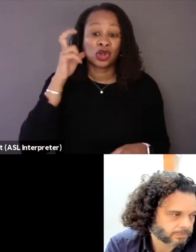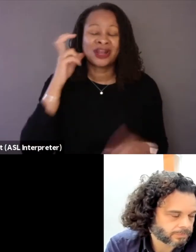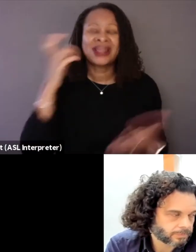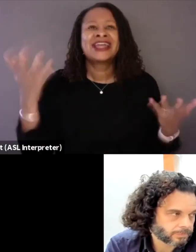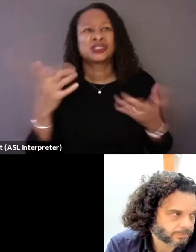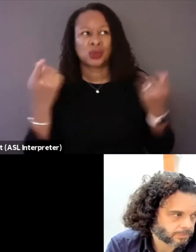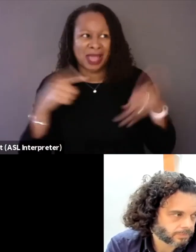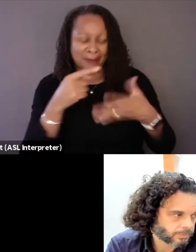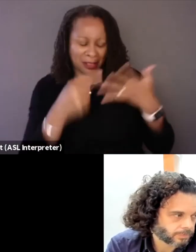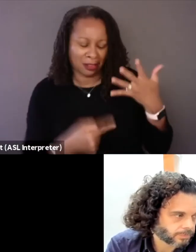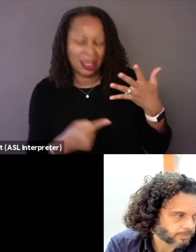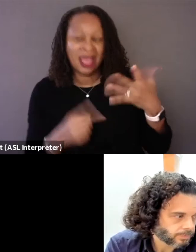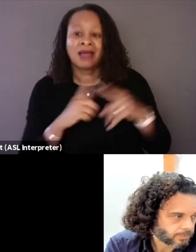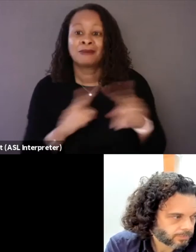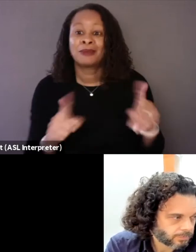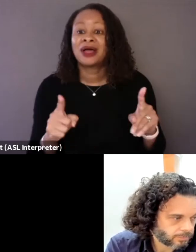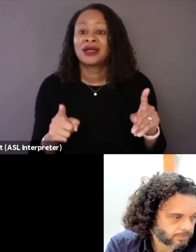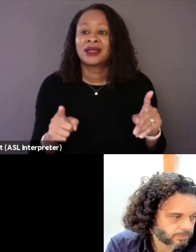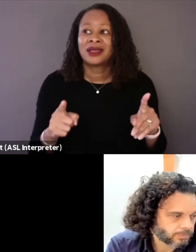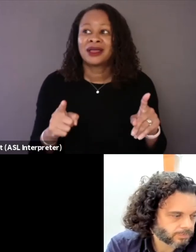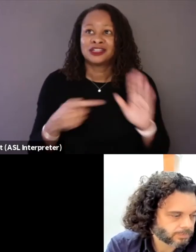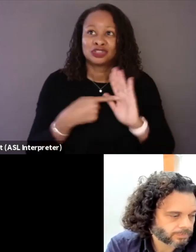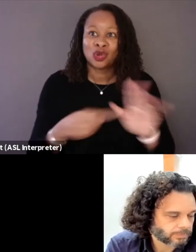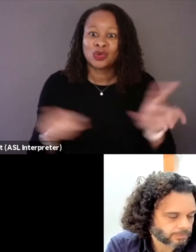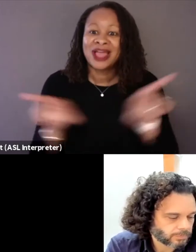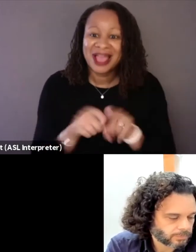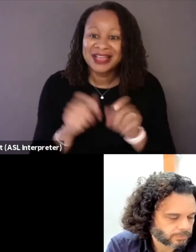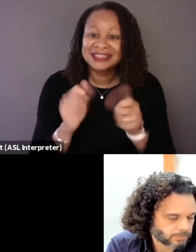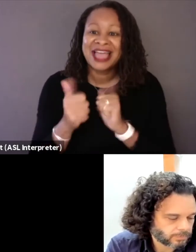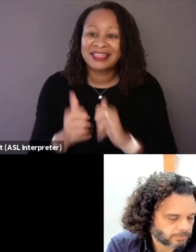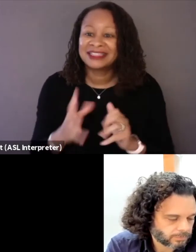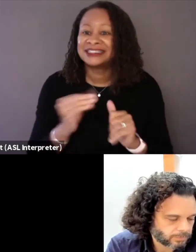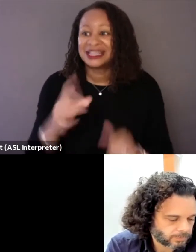but they came across as athletes and as intellects and as a